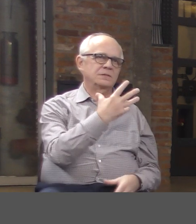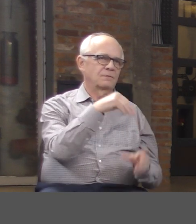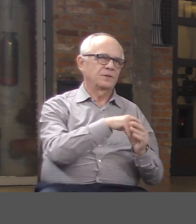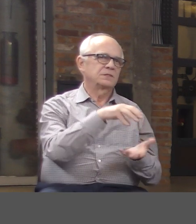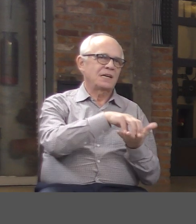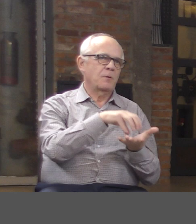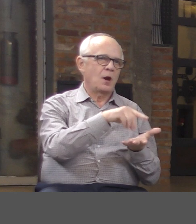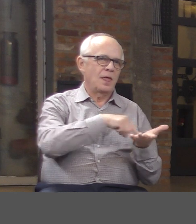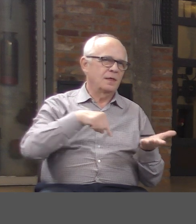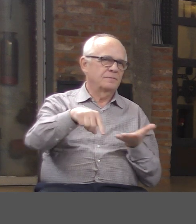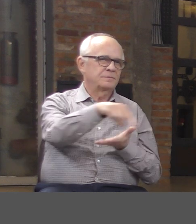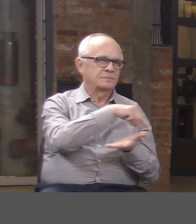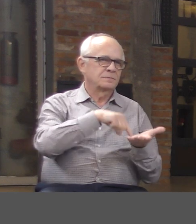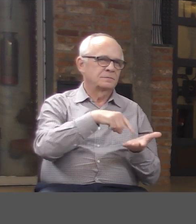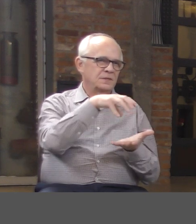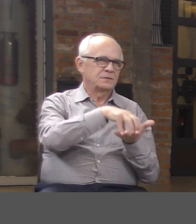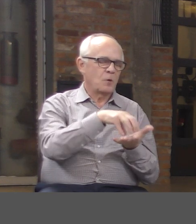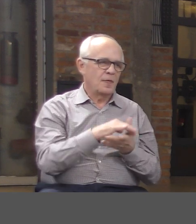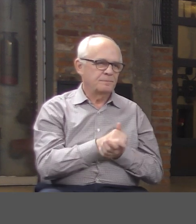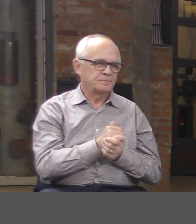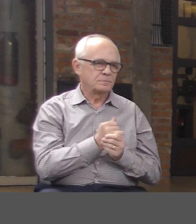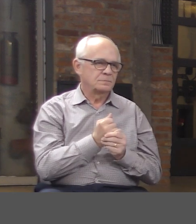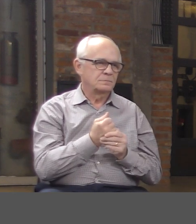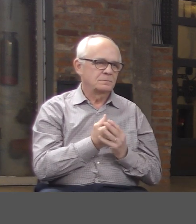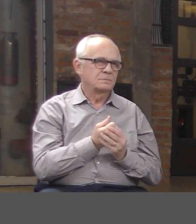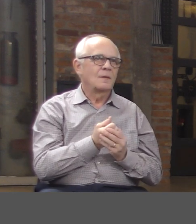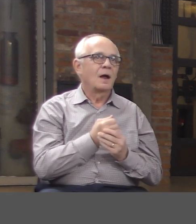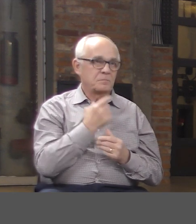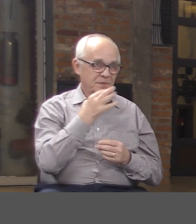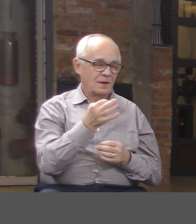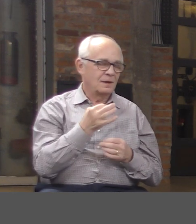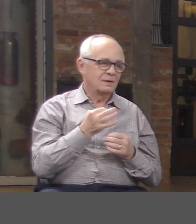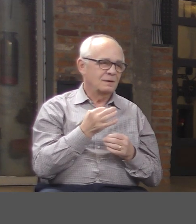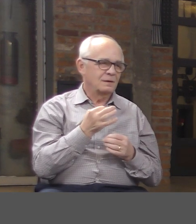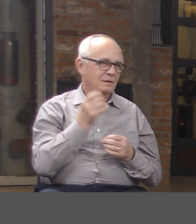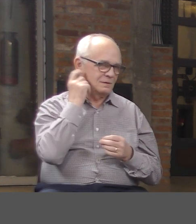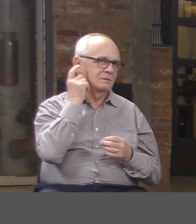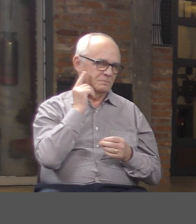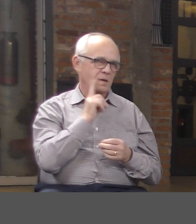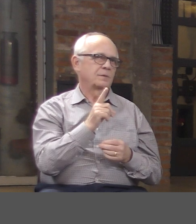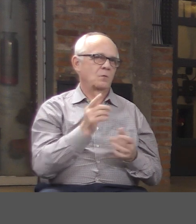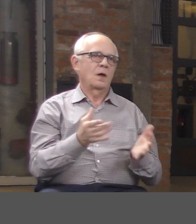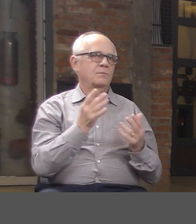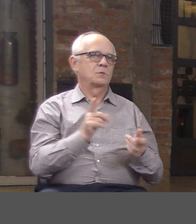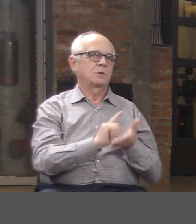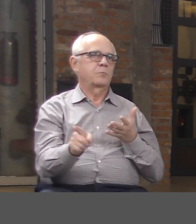four hearing people. And now the question is, right?